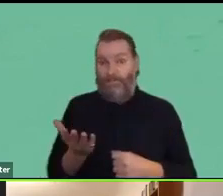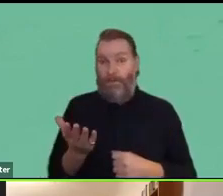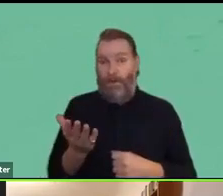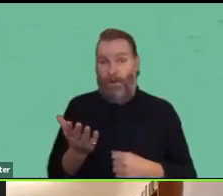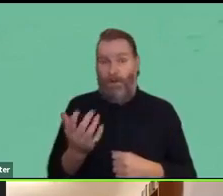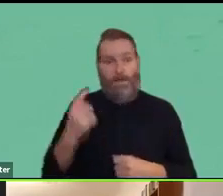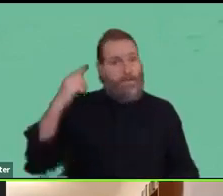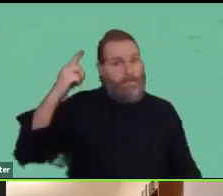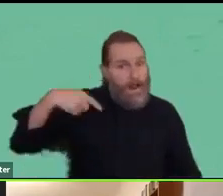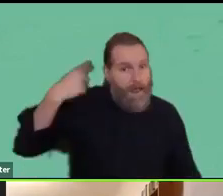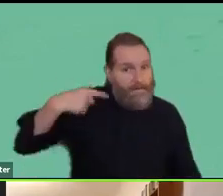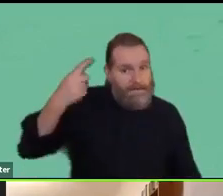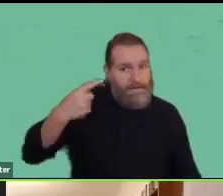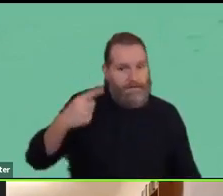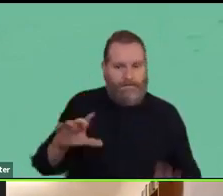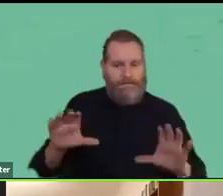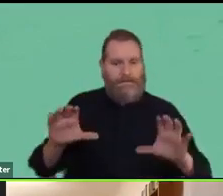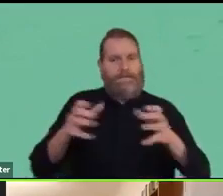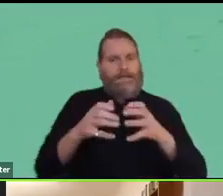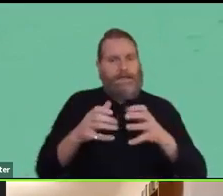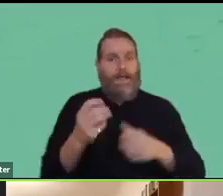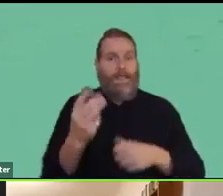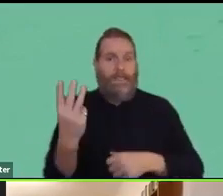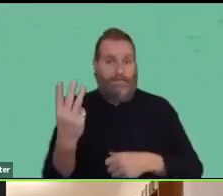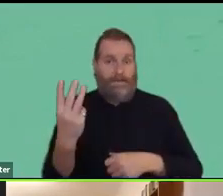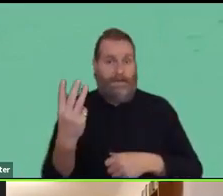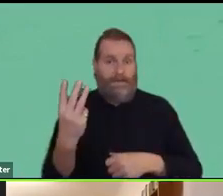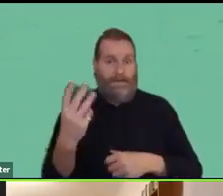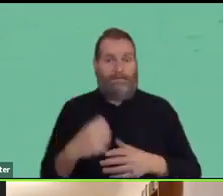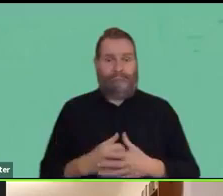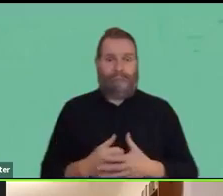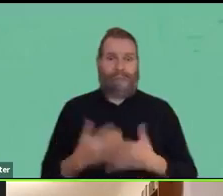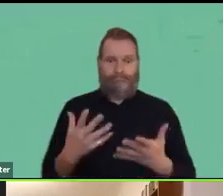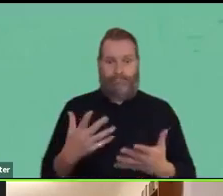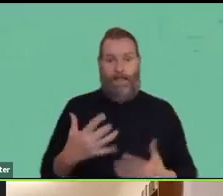into tier three today you know I’m living in a part of a country where the NHS is creaking